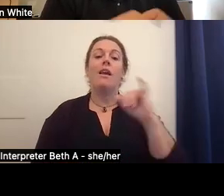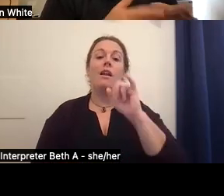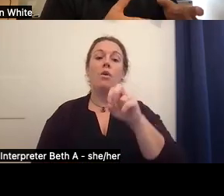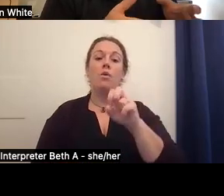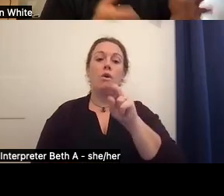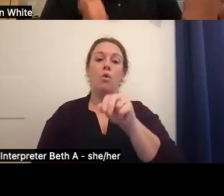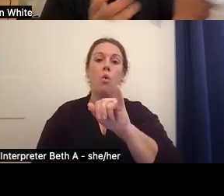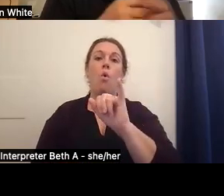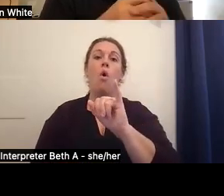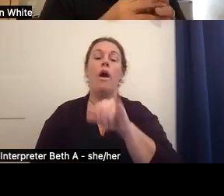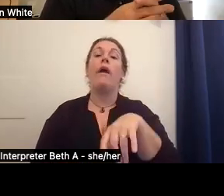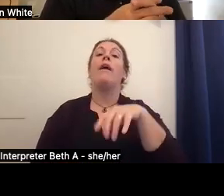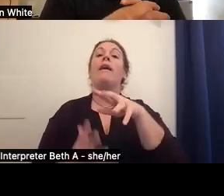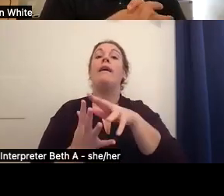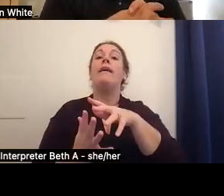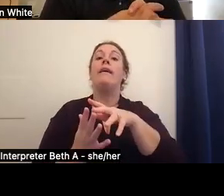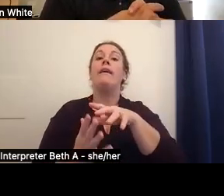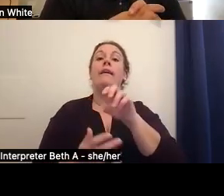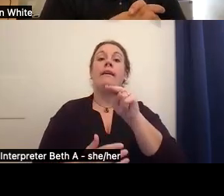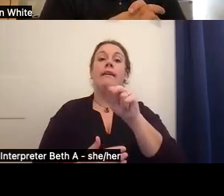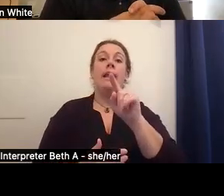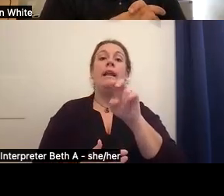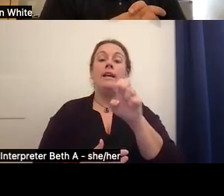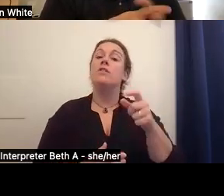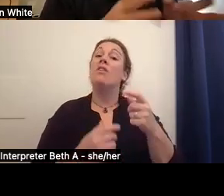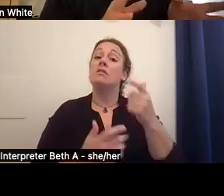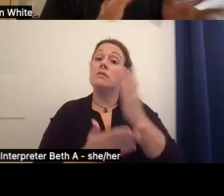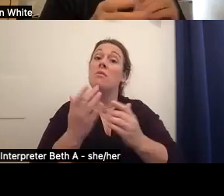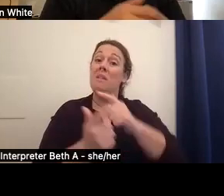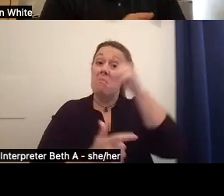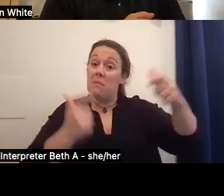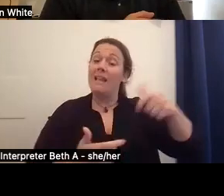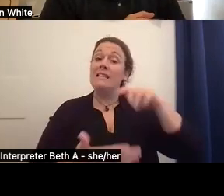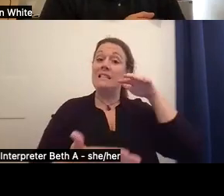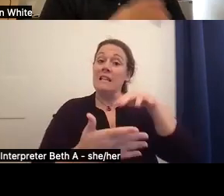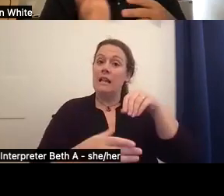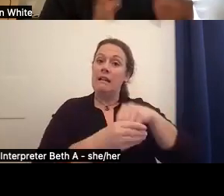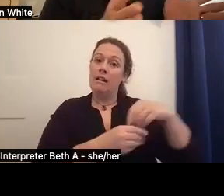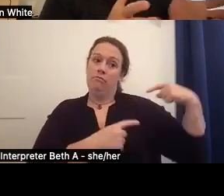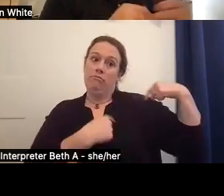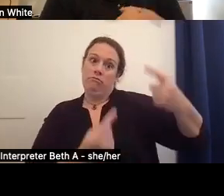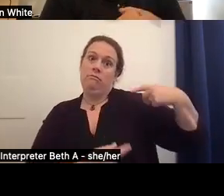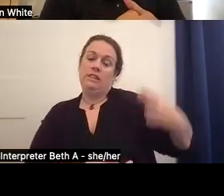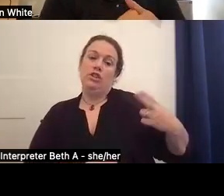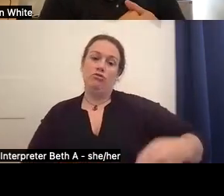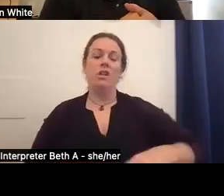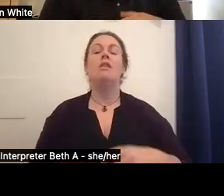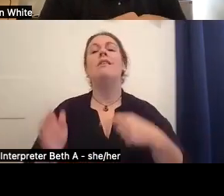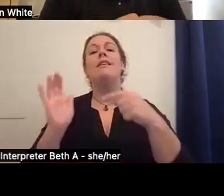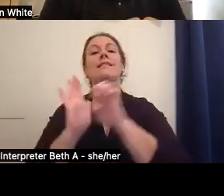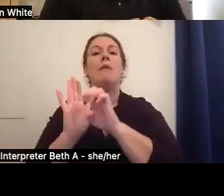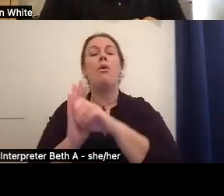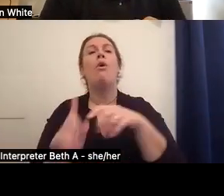I'll give you an example: in the last five years, 2016 to 2020, thinking pre-COVID here, roughly,